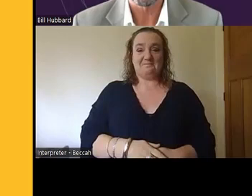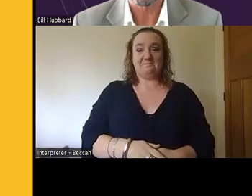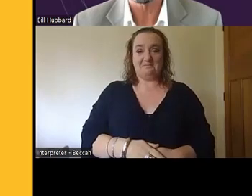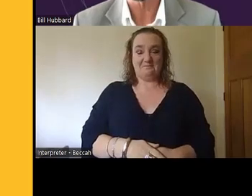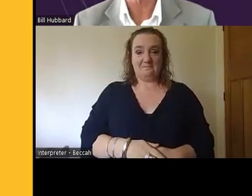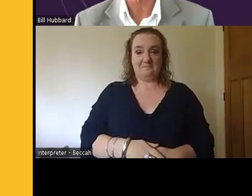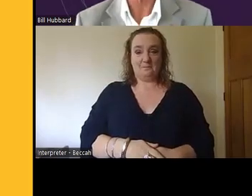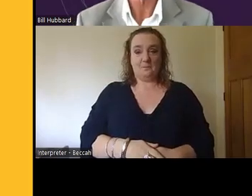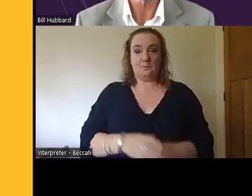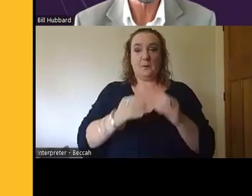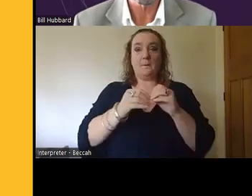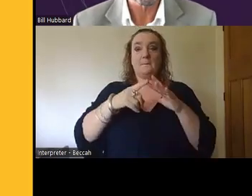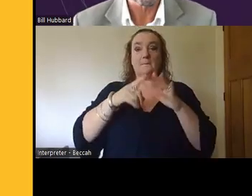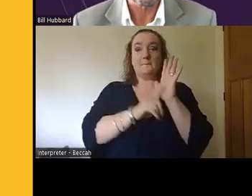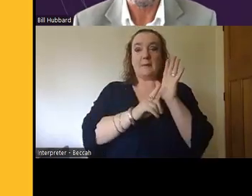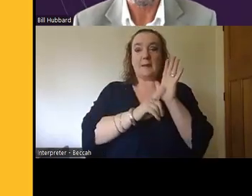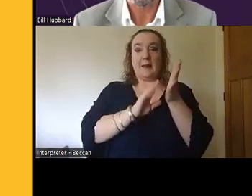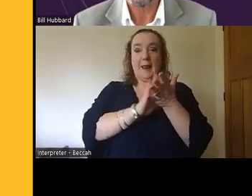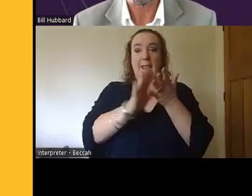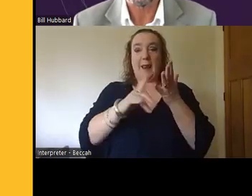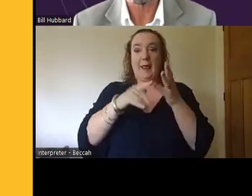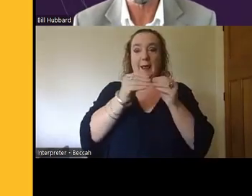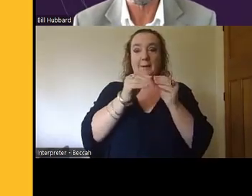(speaking in Maori language)